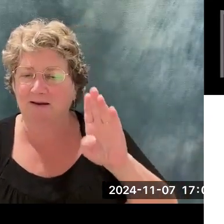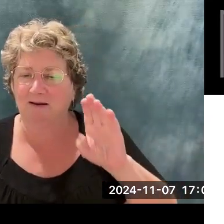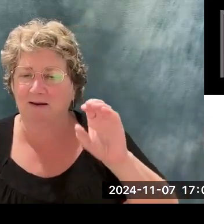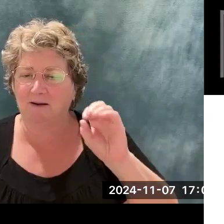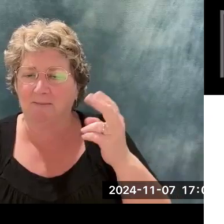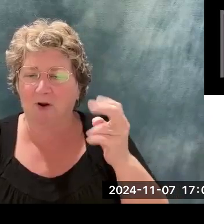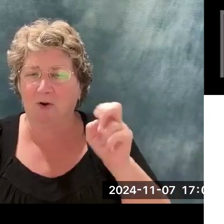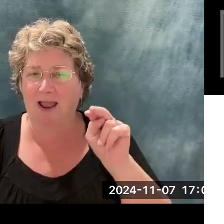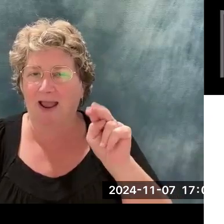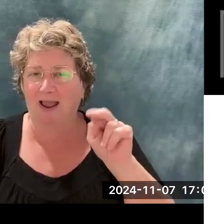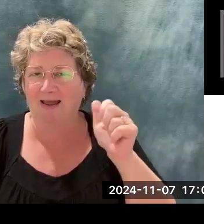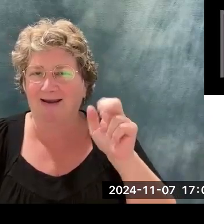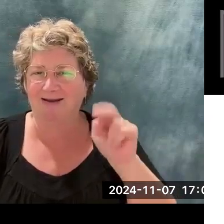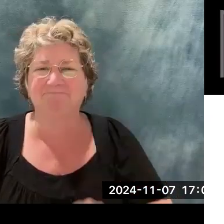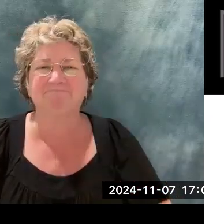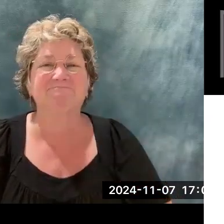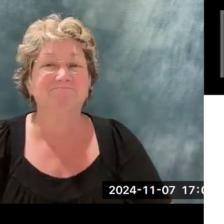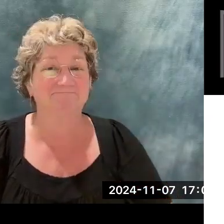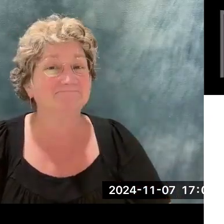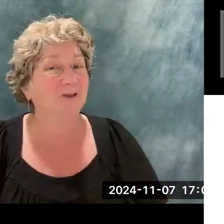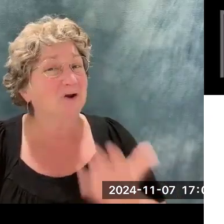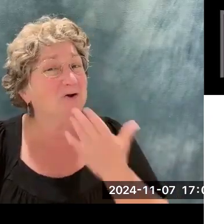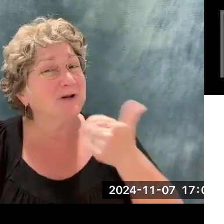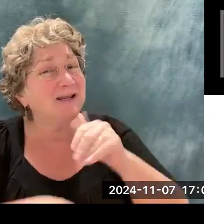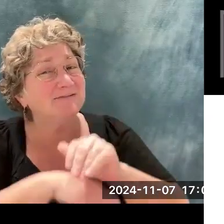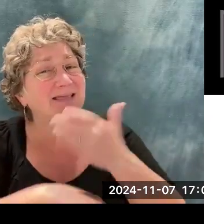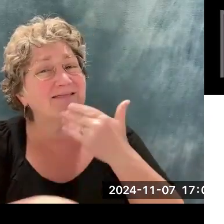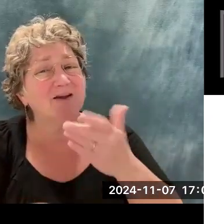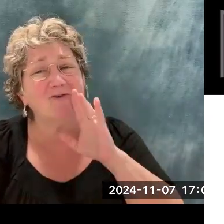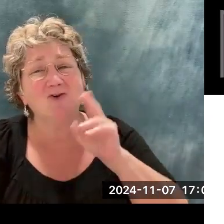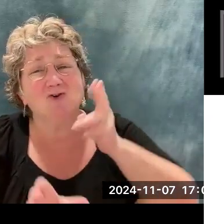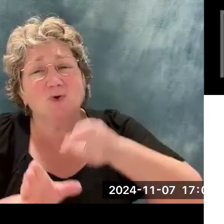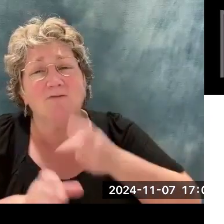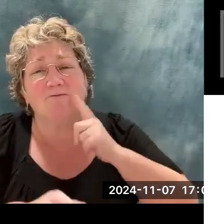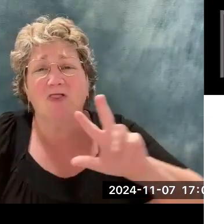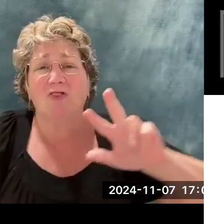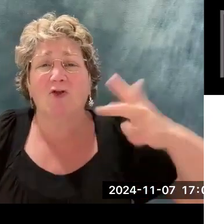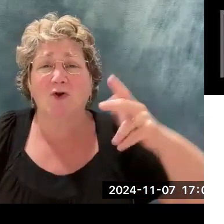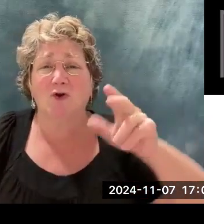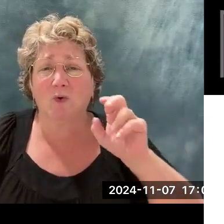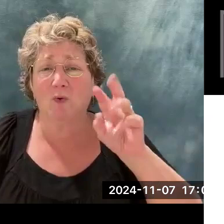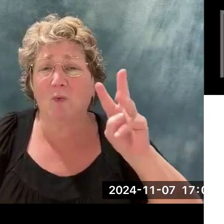Good evening, and thank you all for joining us for the third webinar in CSDE's series